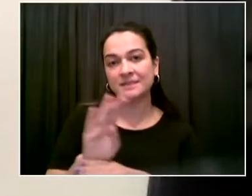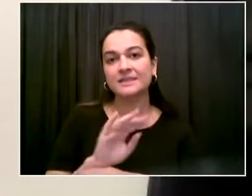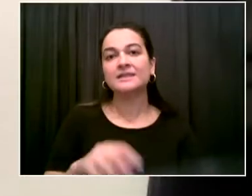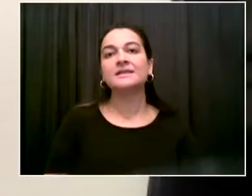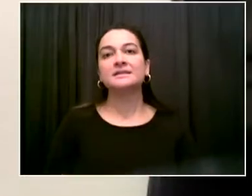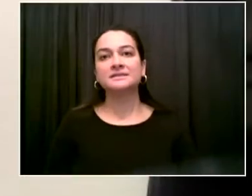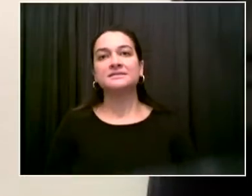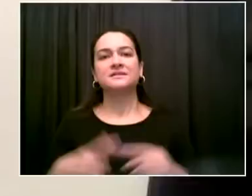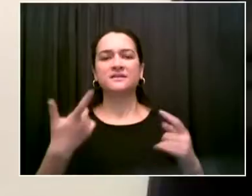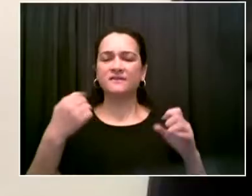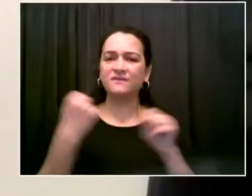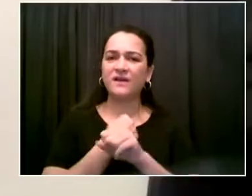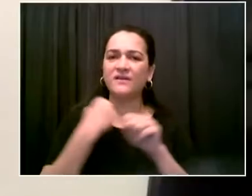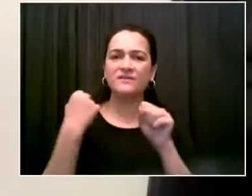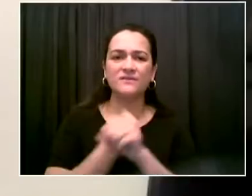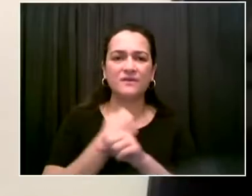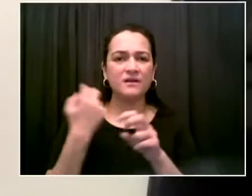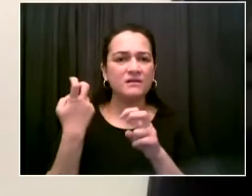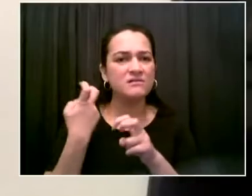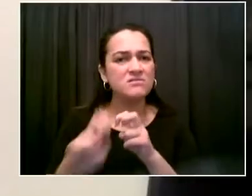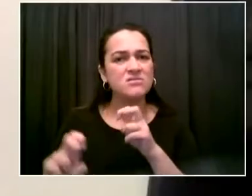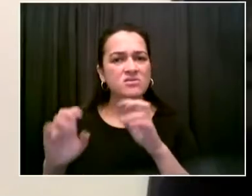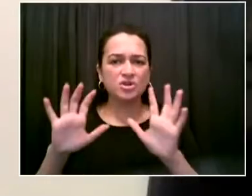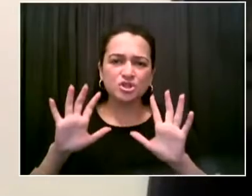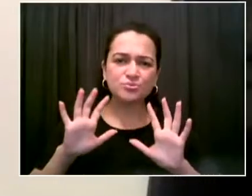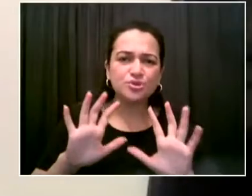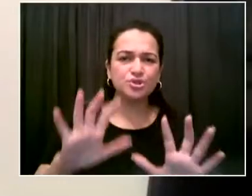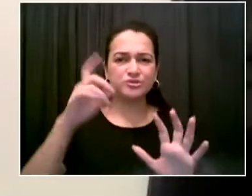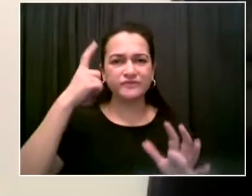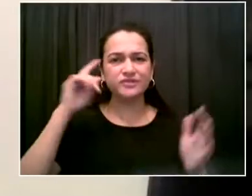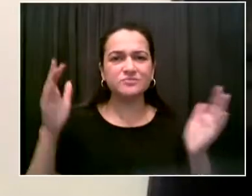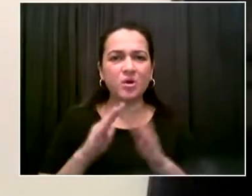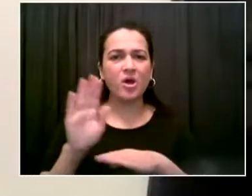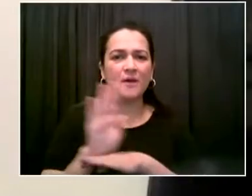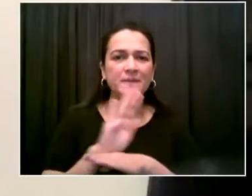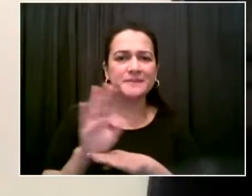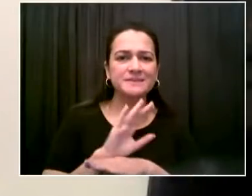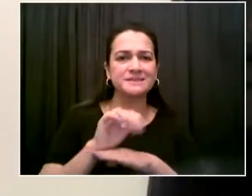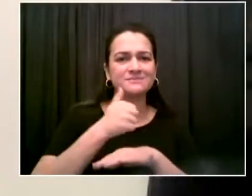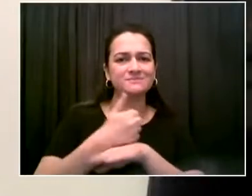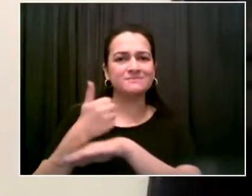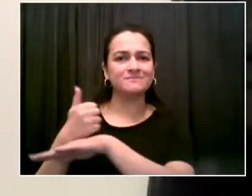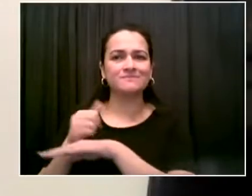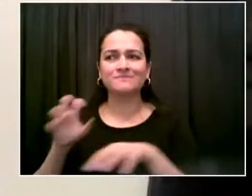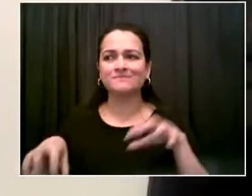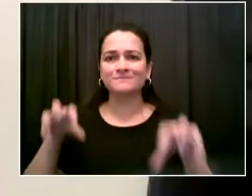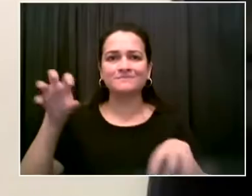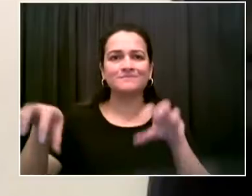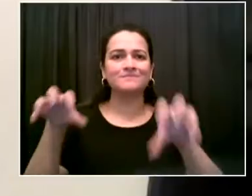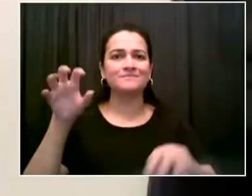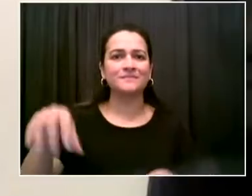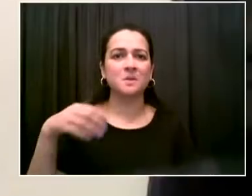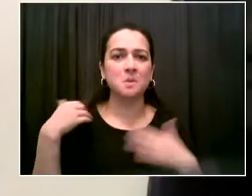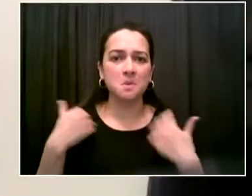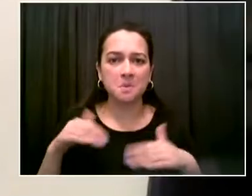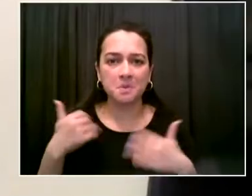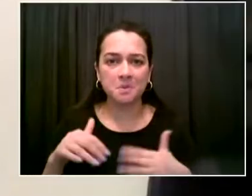ESPECIALLY DURING THE LAST 15 MONTHS. IT'S BEEN VERY BRUTAL FOR US. THERE'S NO WAY WE WOULD'VE MADE